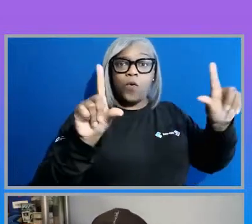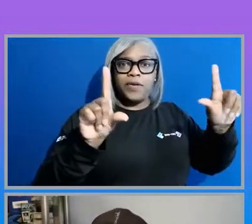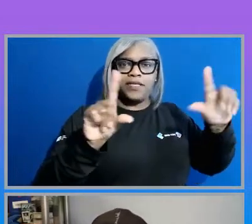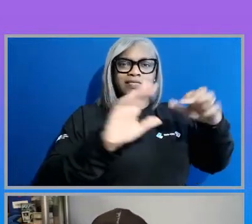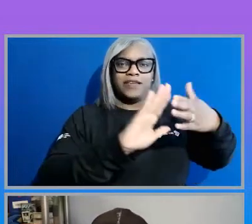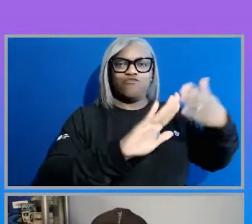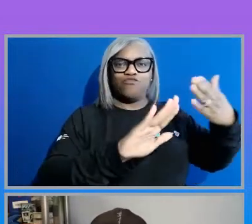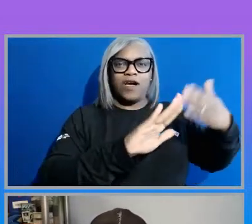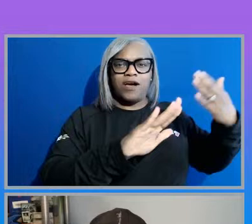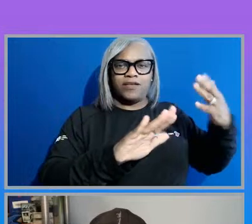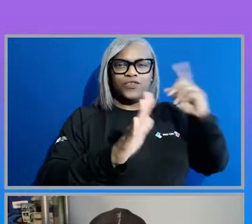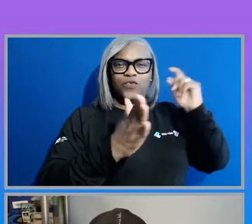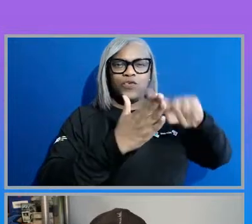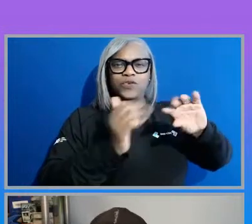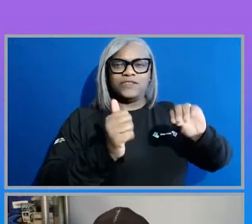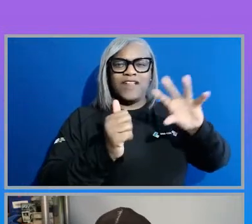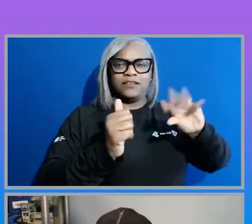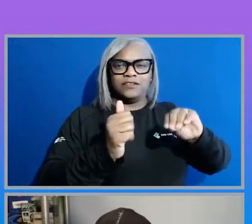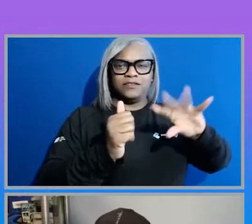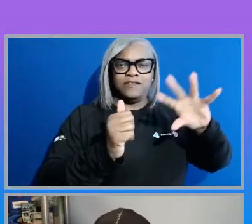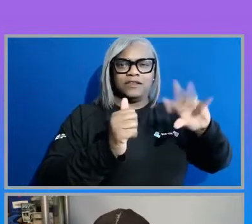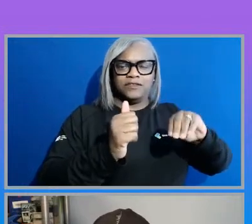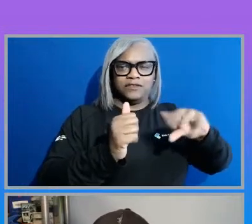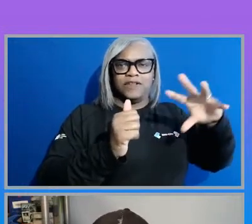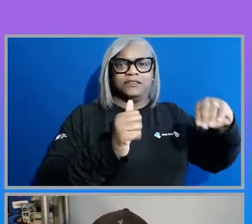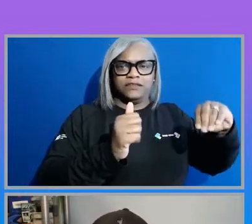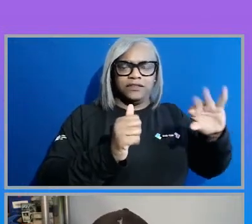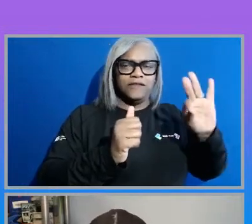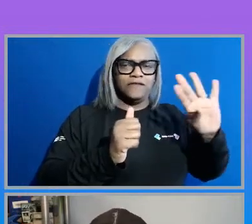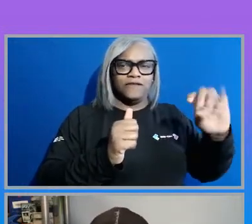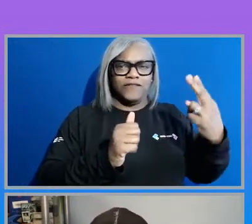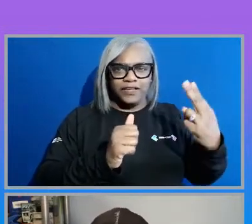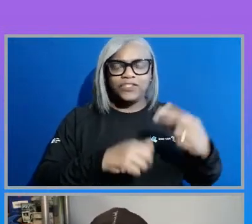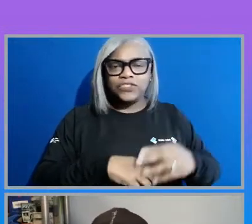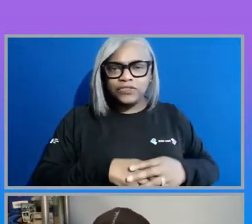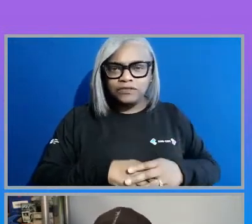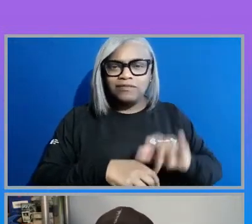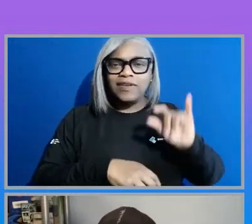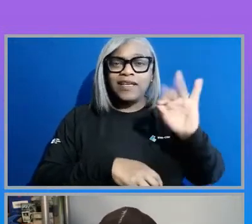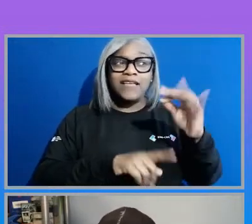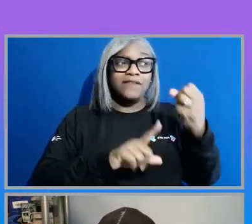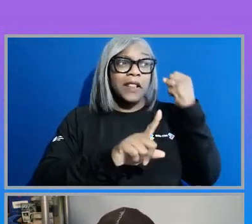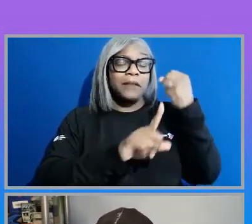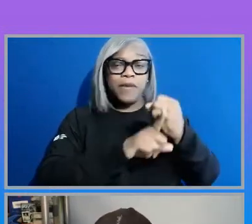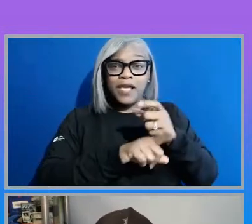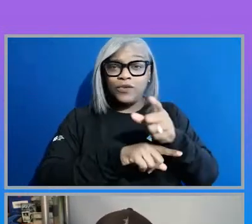That's going to cause a little bit of a flashing effect. So if flashing is something that